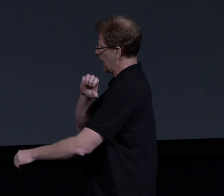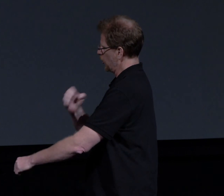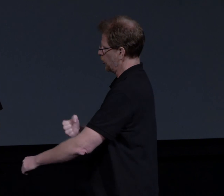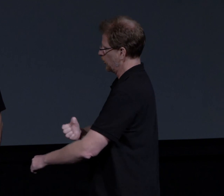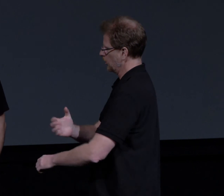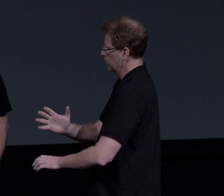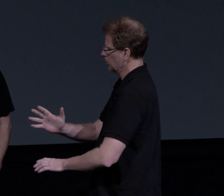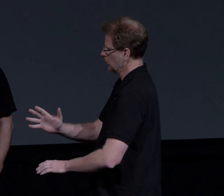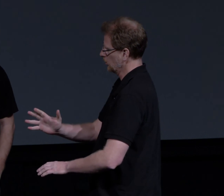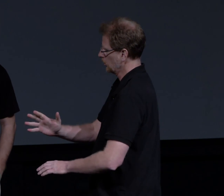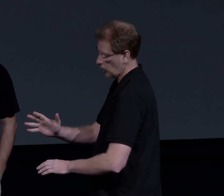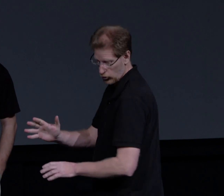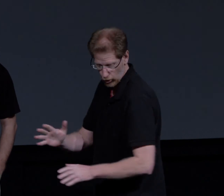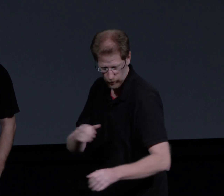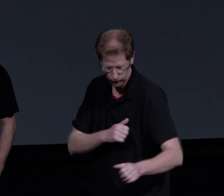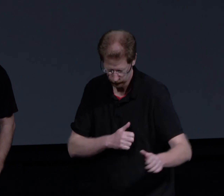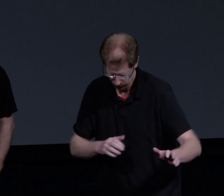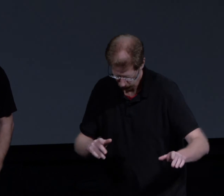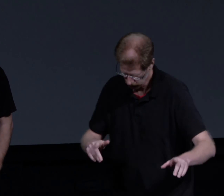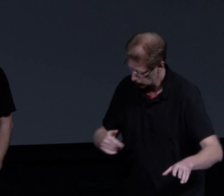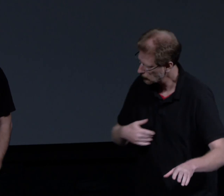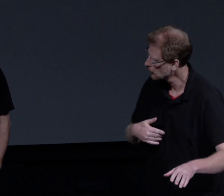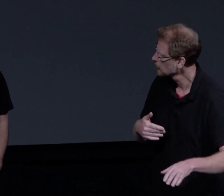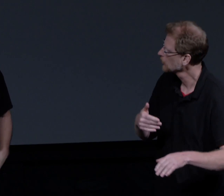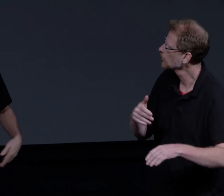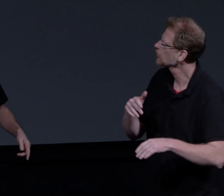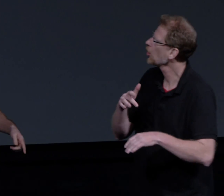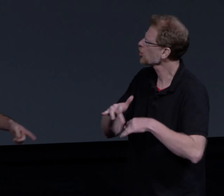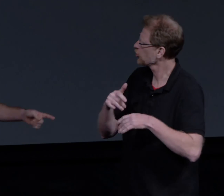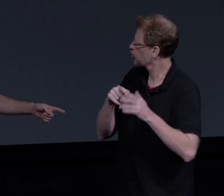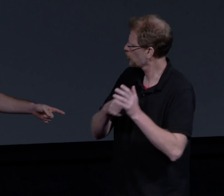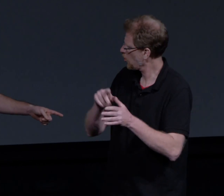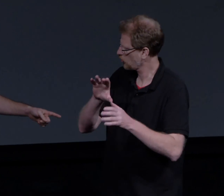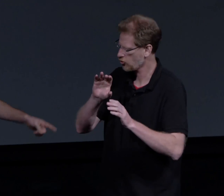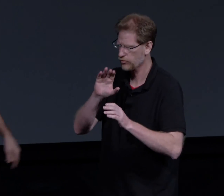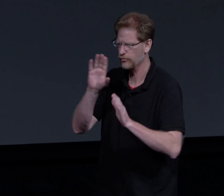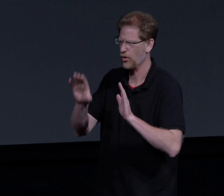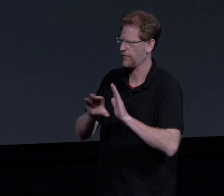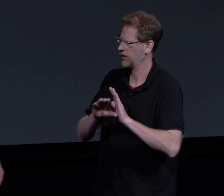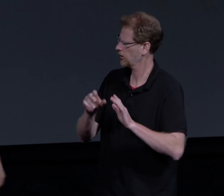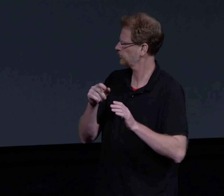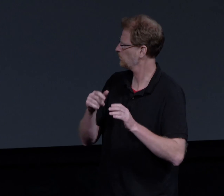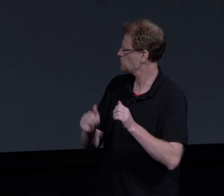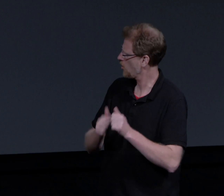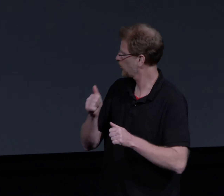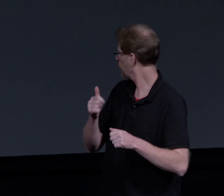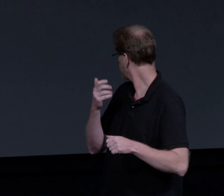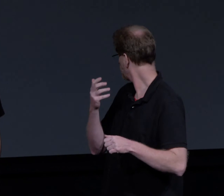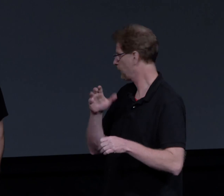where most of the heat comes in, the warming on the graphic.